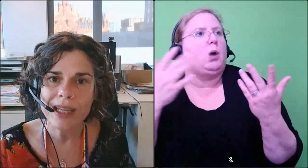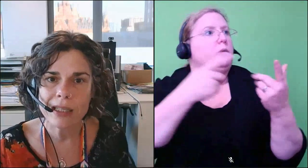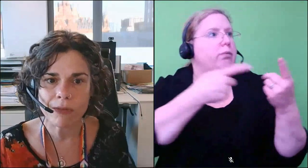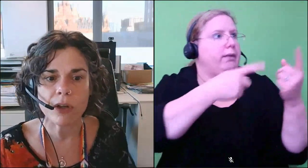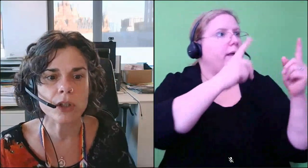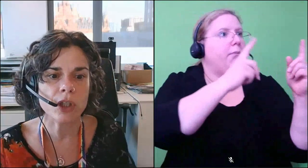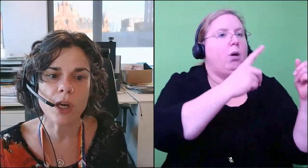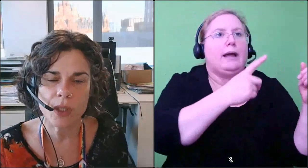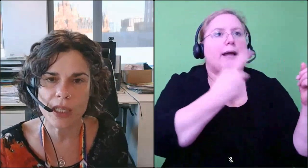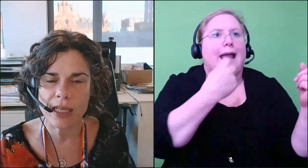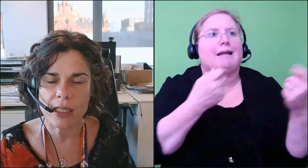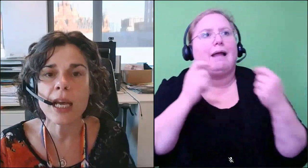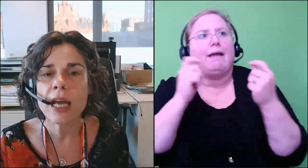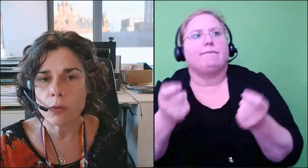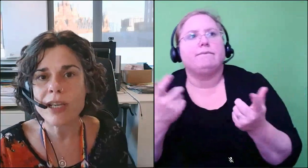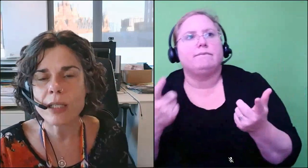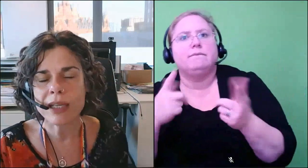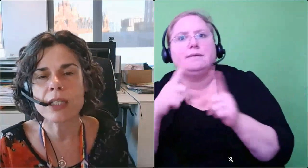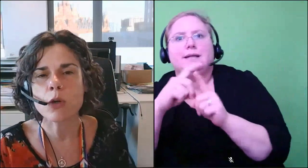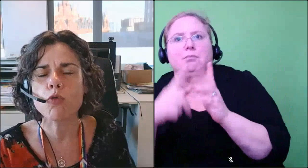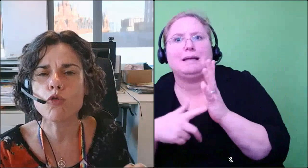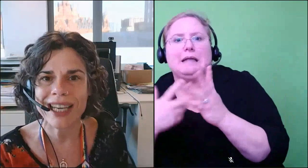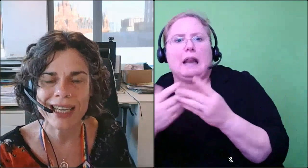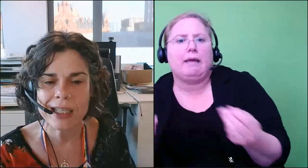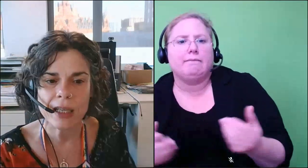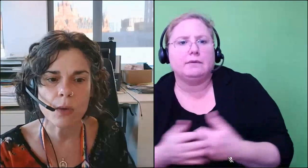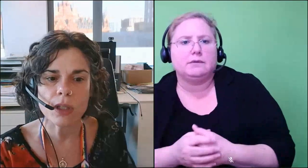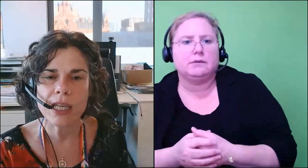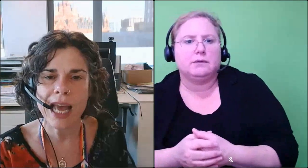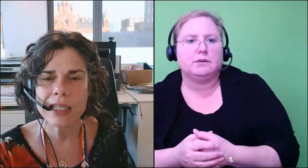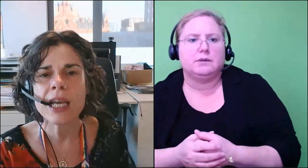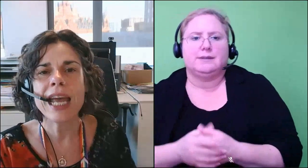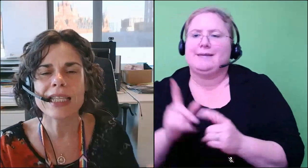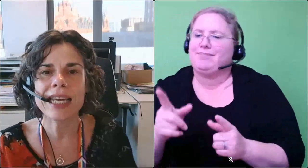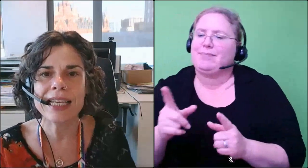It's quite difficult to negotiate it, the reason being it's not written into the Equality Act.